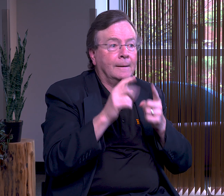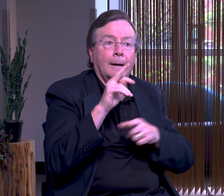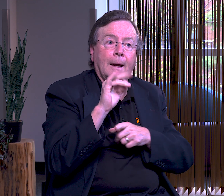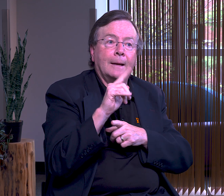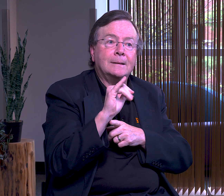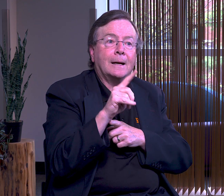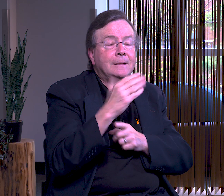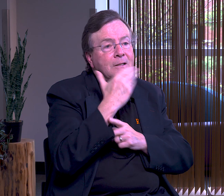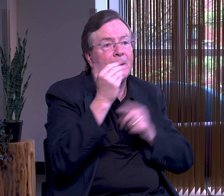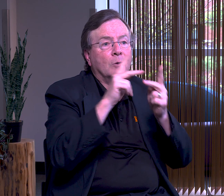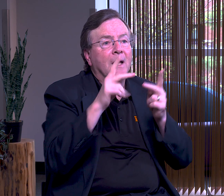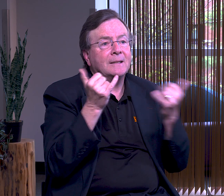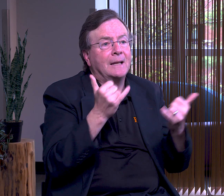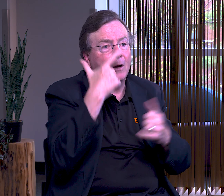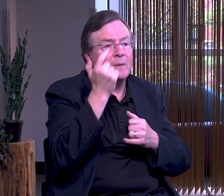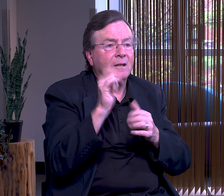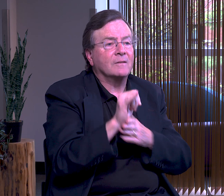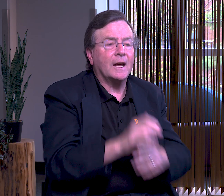NTID is a better place now because of that.